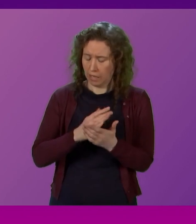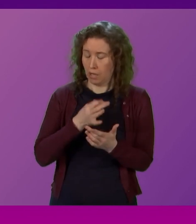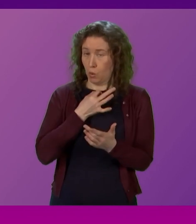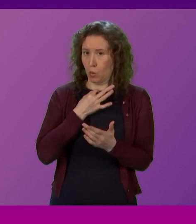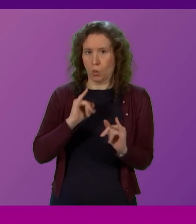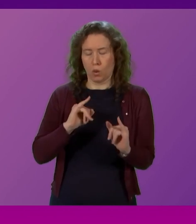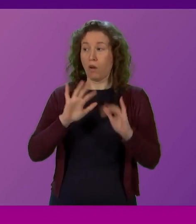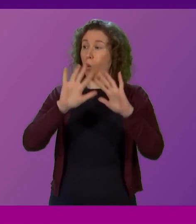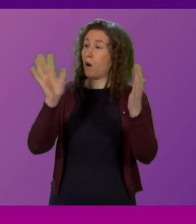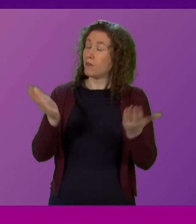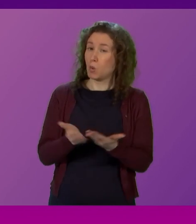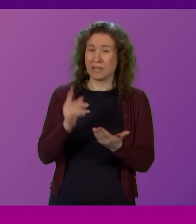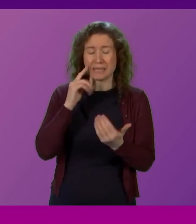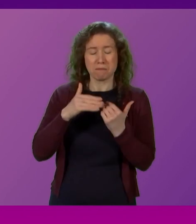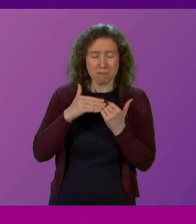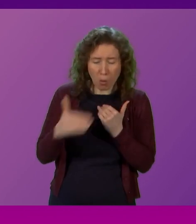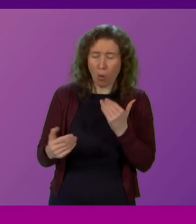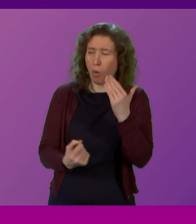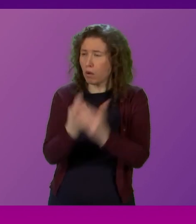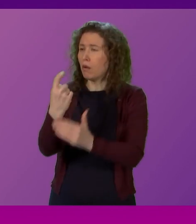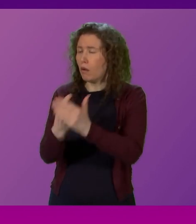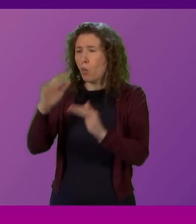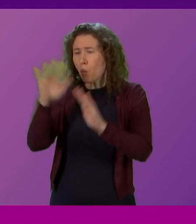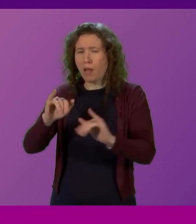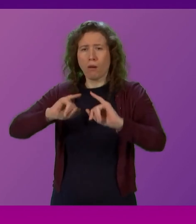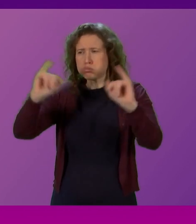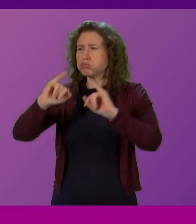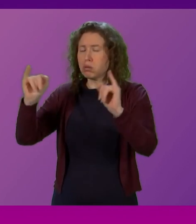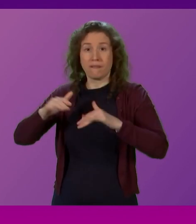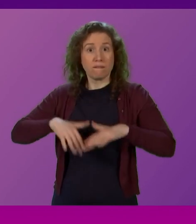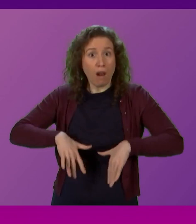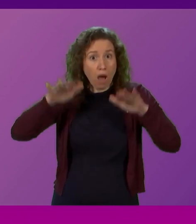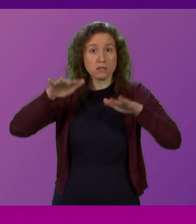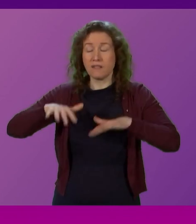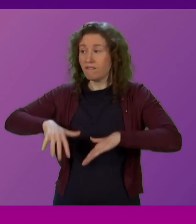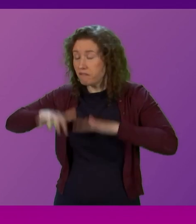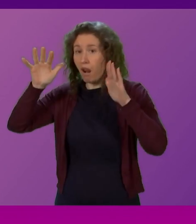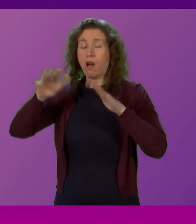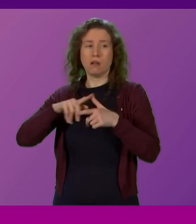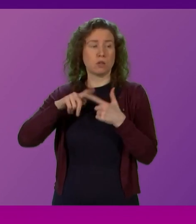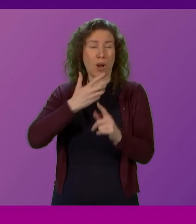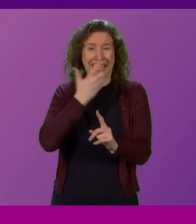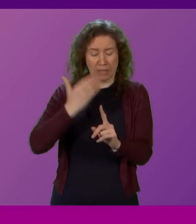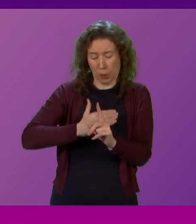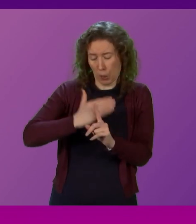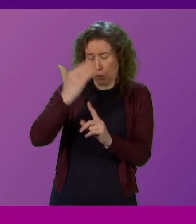Across the world, we are seeing more extreme weather experiences, with increased flooding and extreme heat at home.